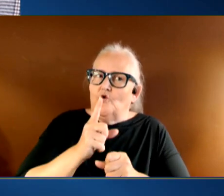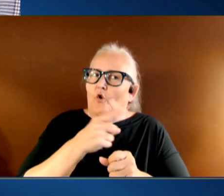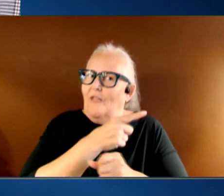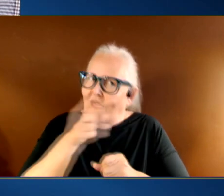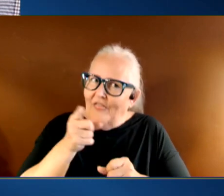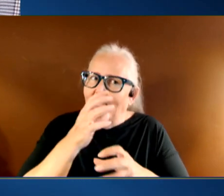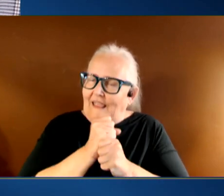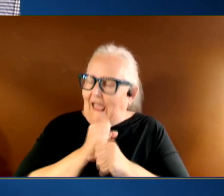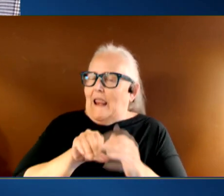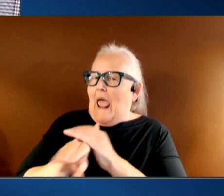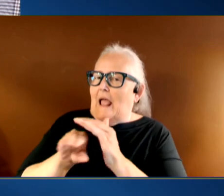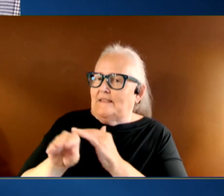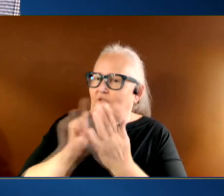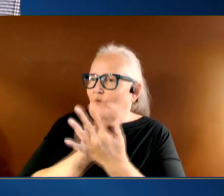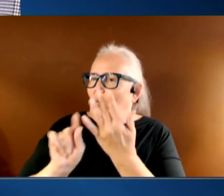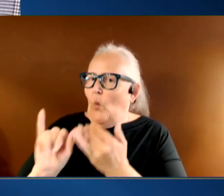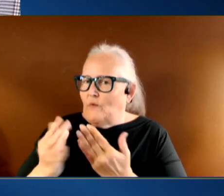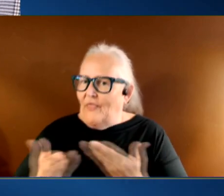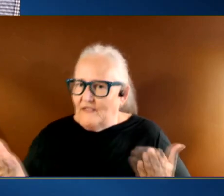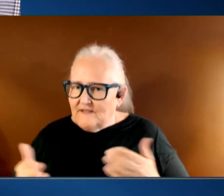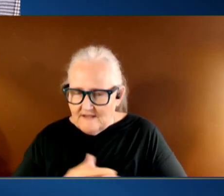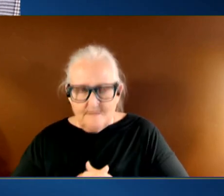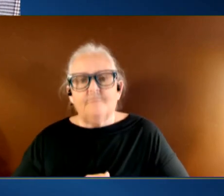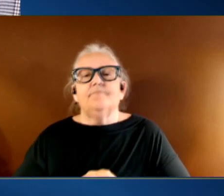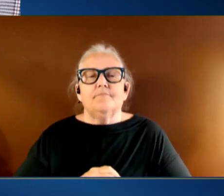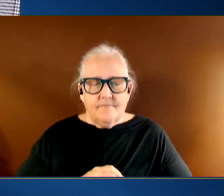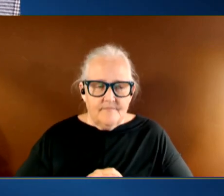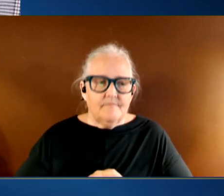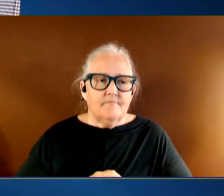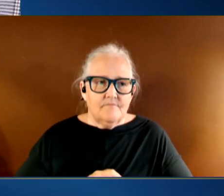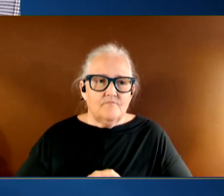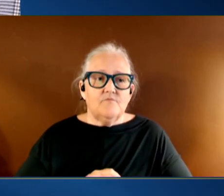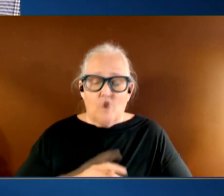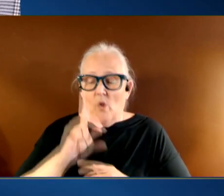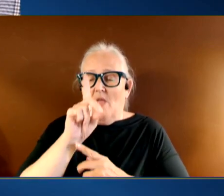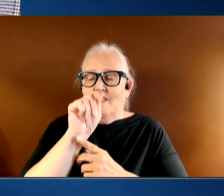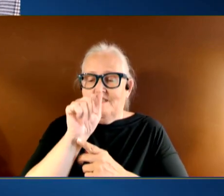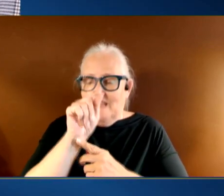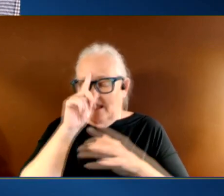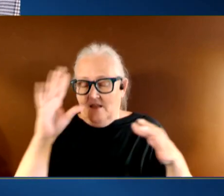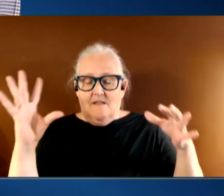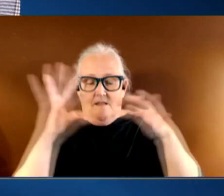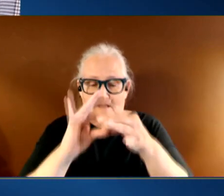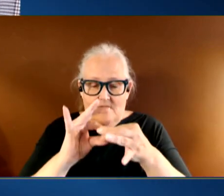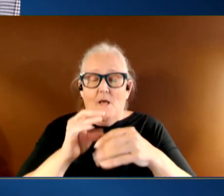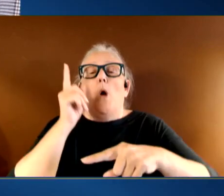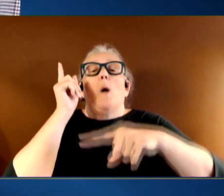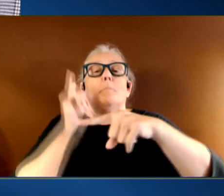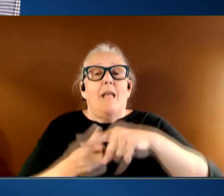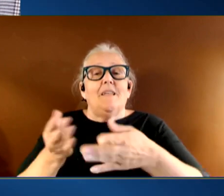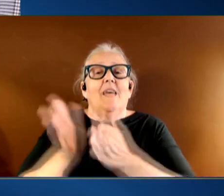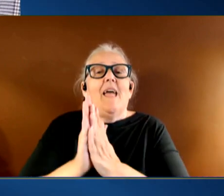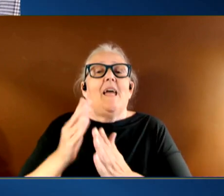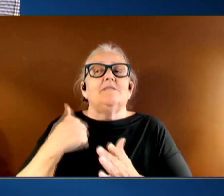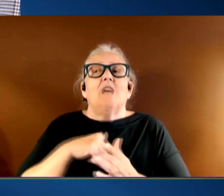So, in addition to just linking the data, we were asked to create a publicly available dashboard to